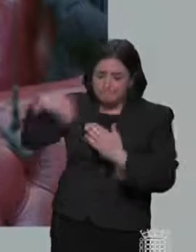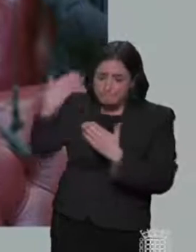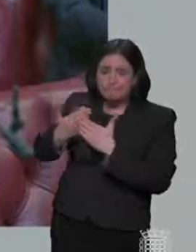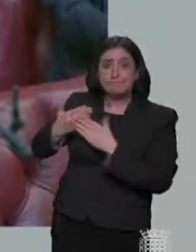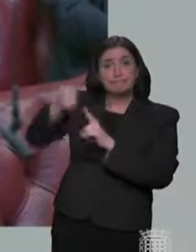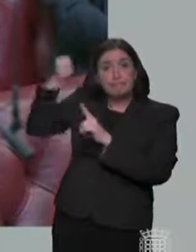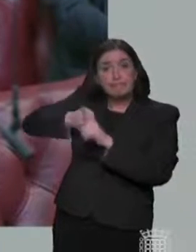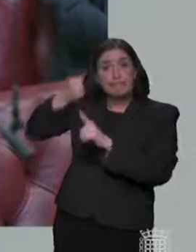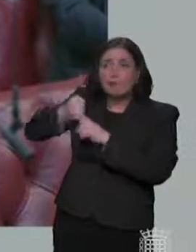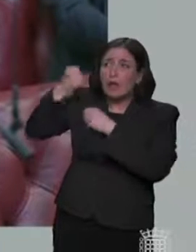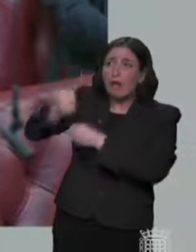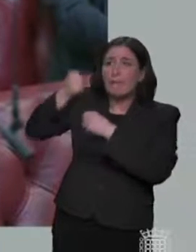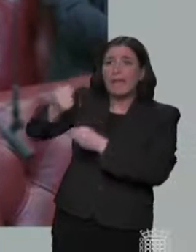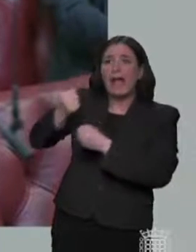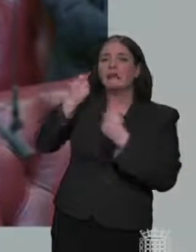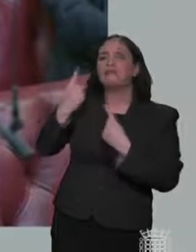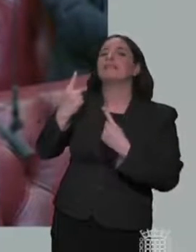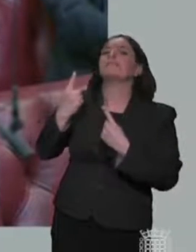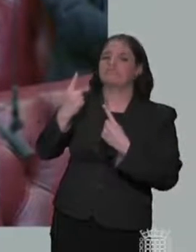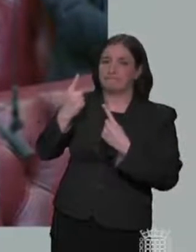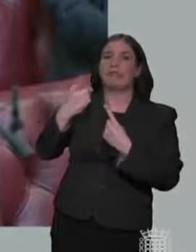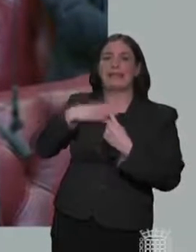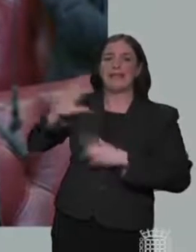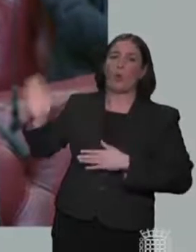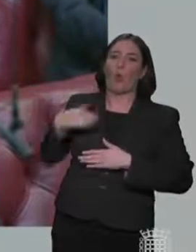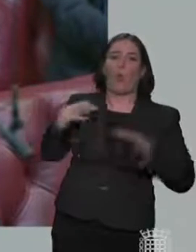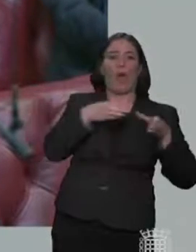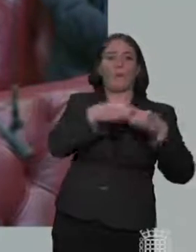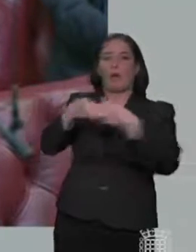was a need for an all-party group on deafness and thank all those who helped establish it and have